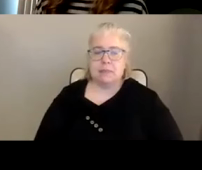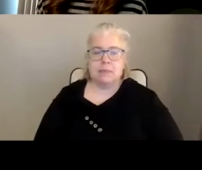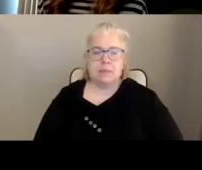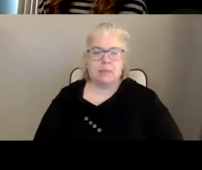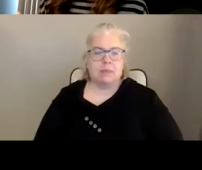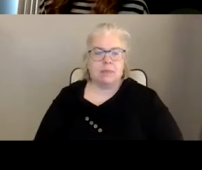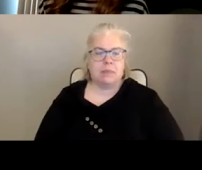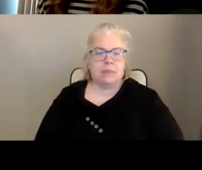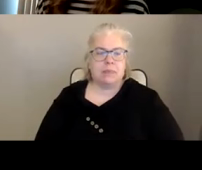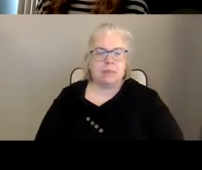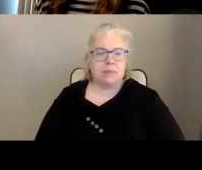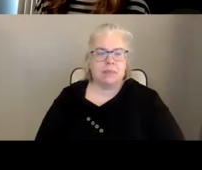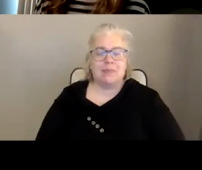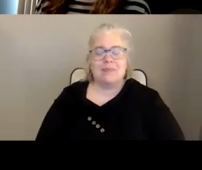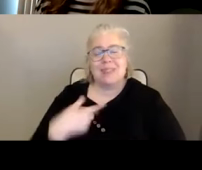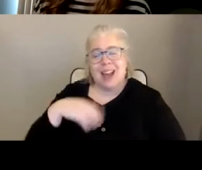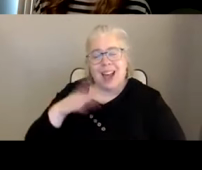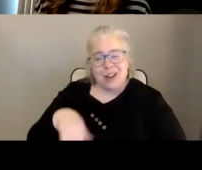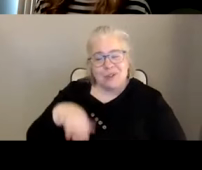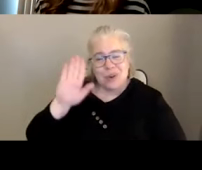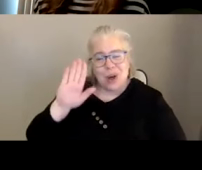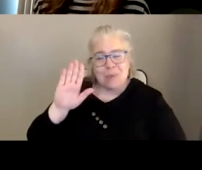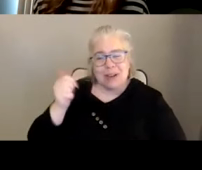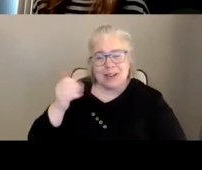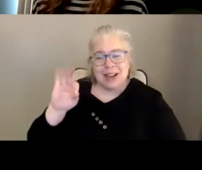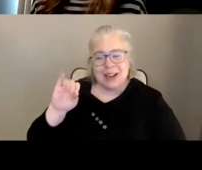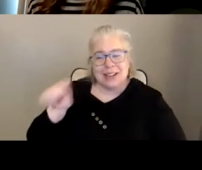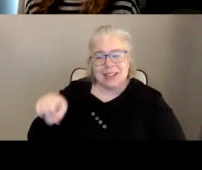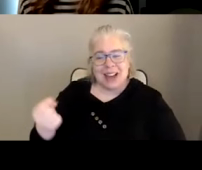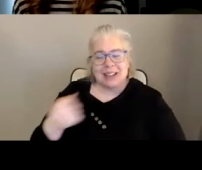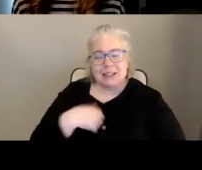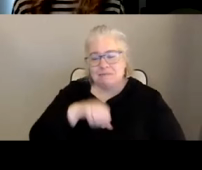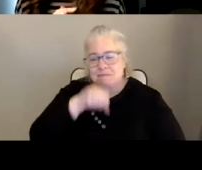Now I grew up in the 90's and absolutely loved the Goosebumps books.